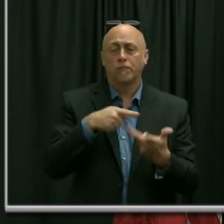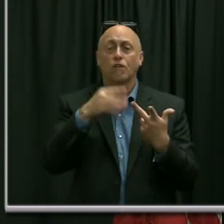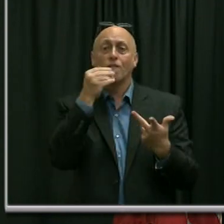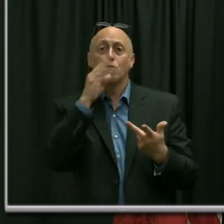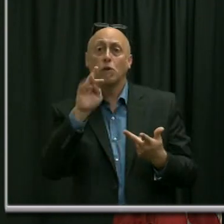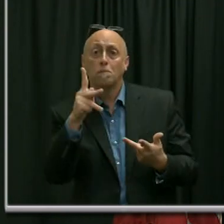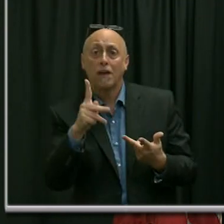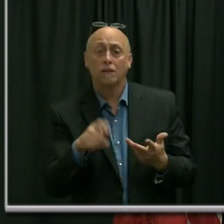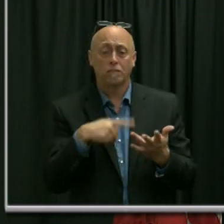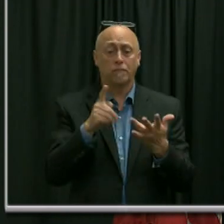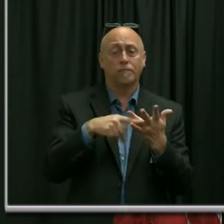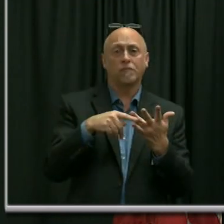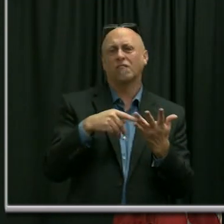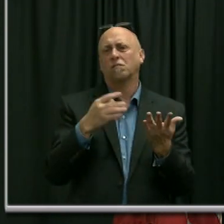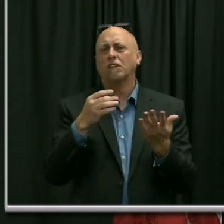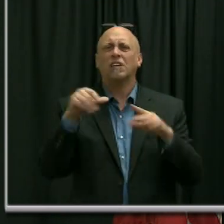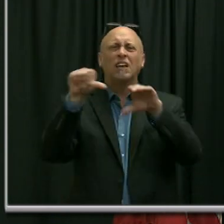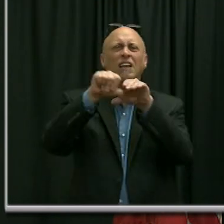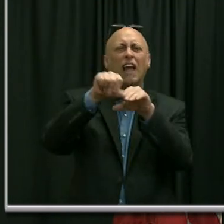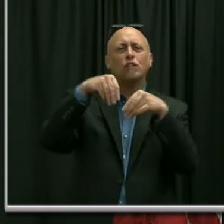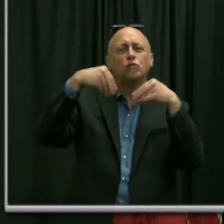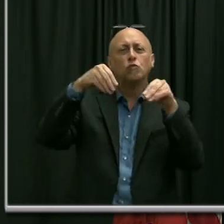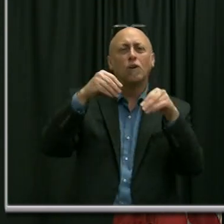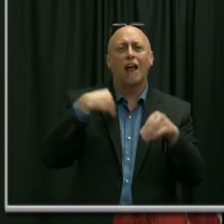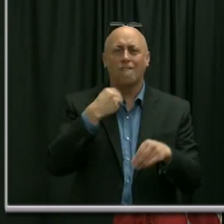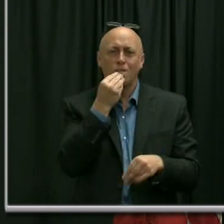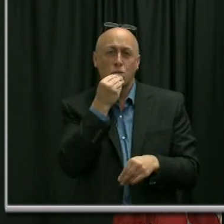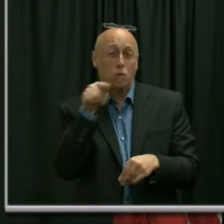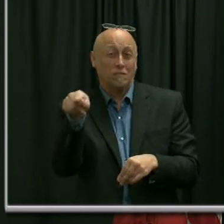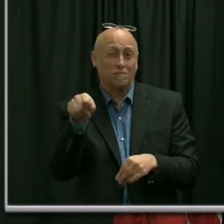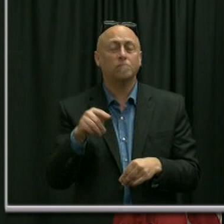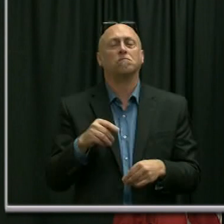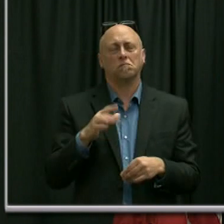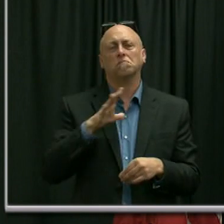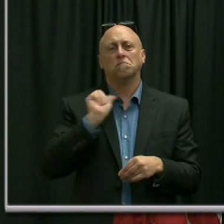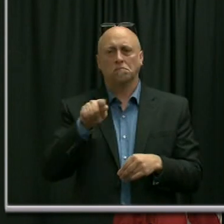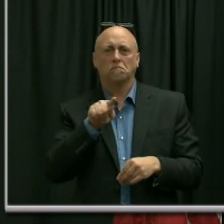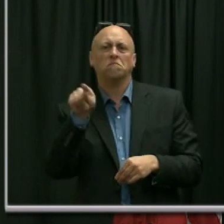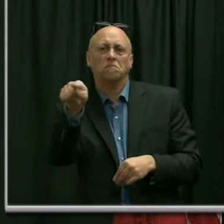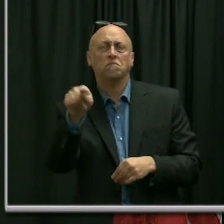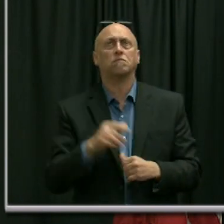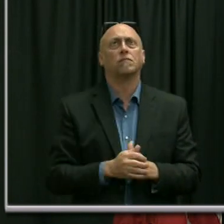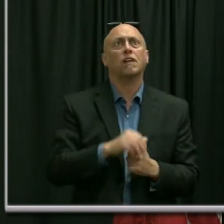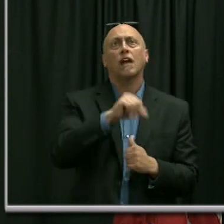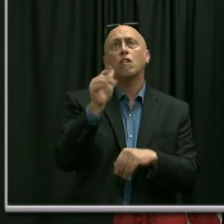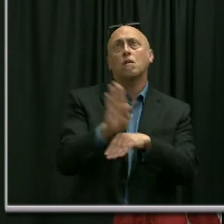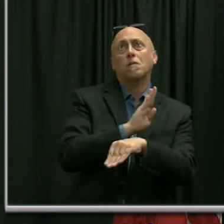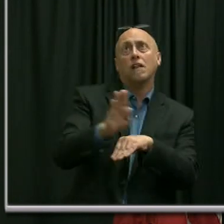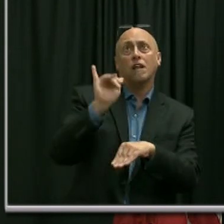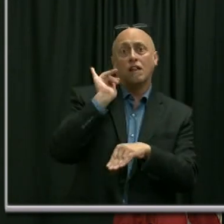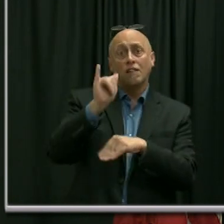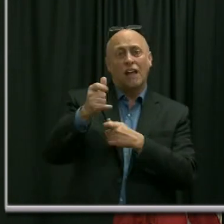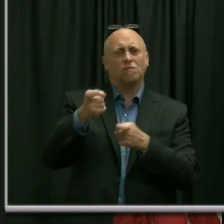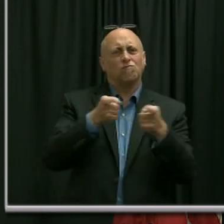FARMERS MARKETS FOOD BANKS CATERING CONVENIENCE STORES.